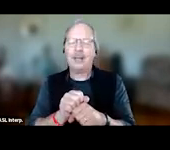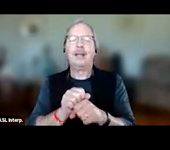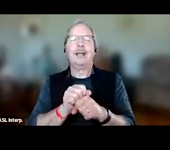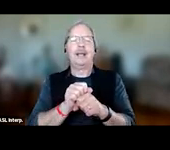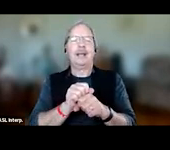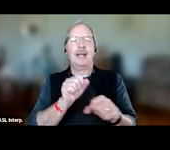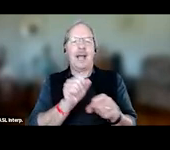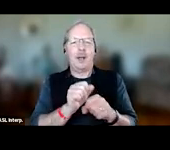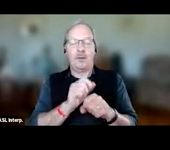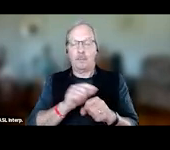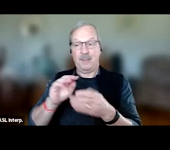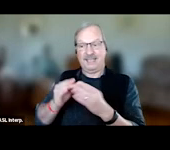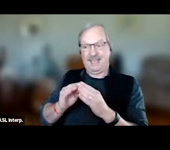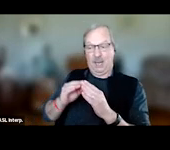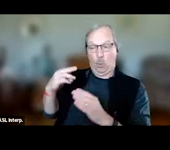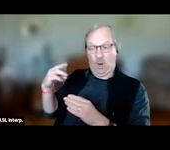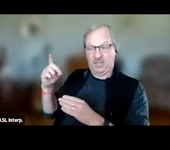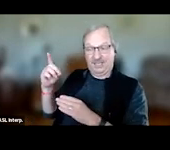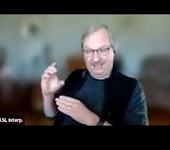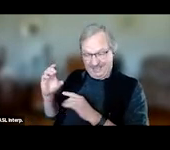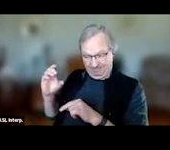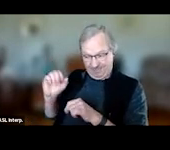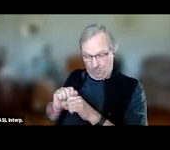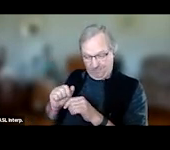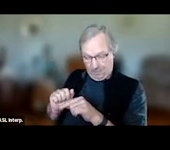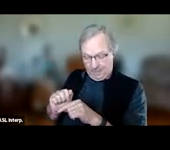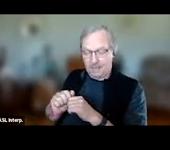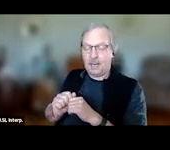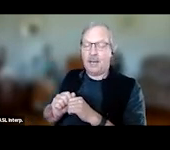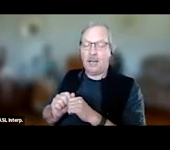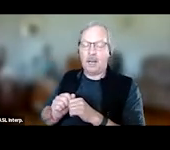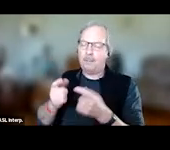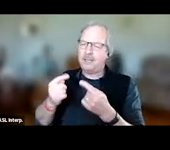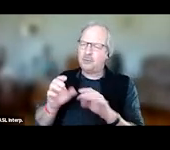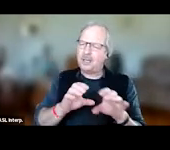I work at front of the city in Washington DC I've been trying to do SOAR work since